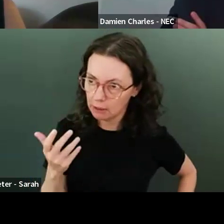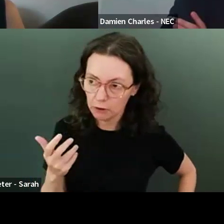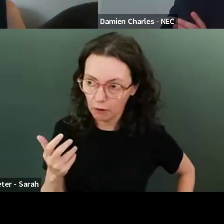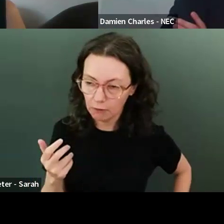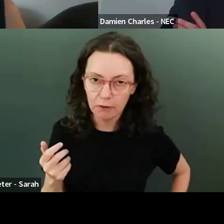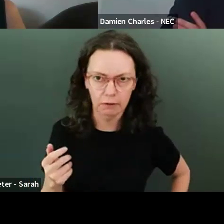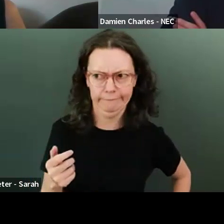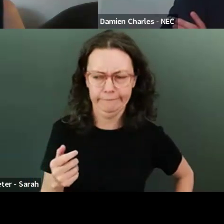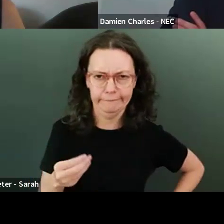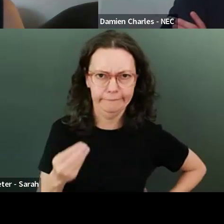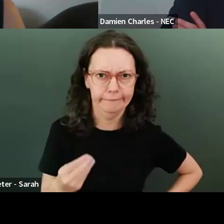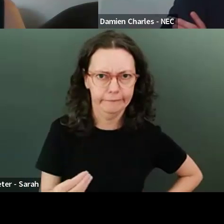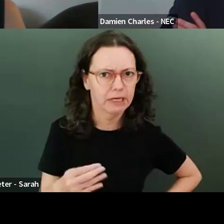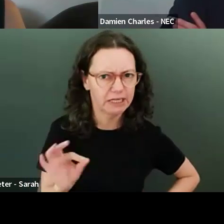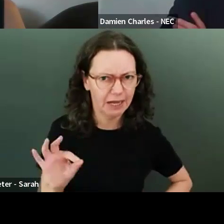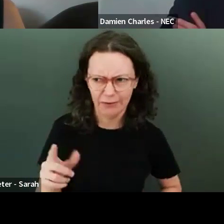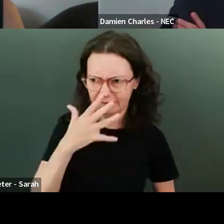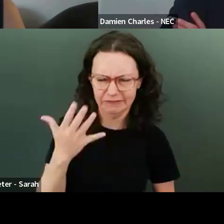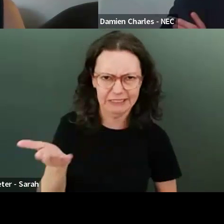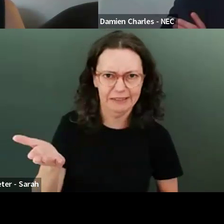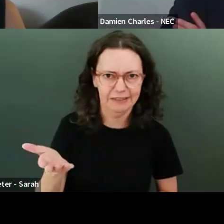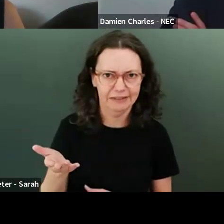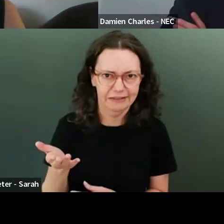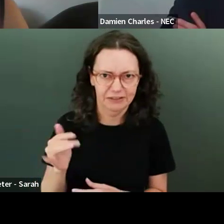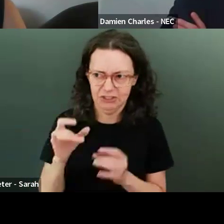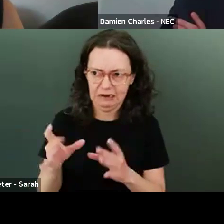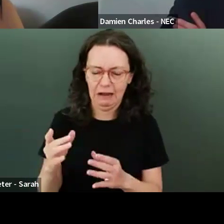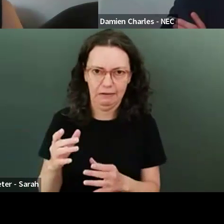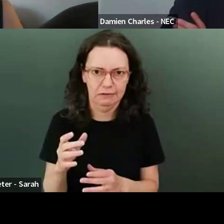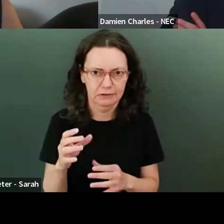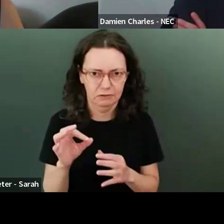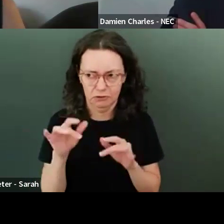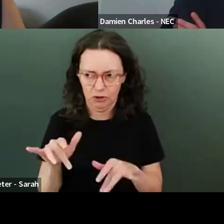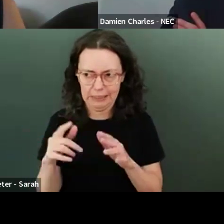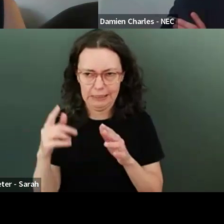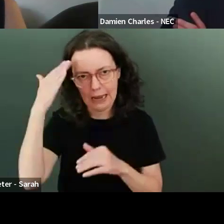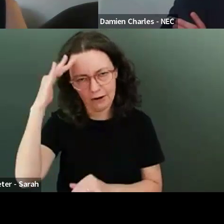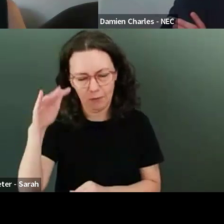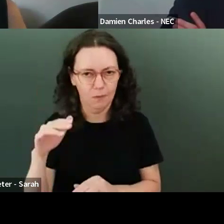about work and know everything about work they're 15 they're just starting their journey so they're on you know